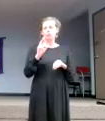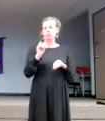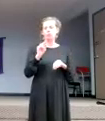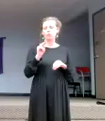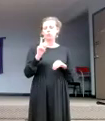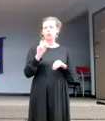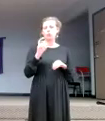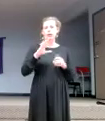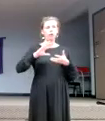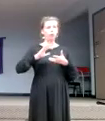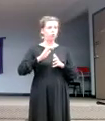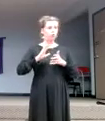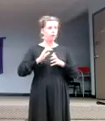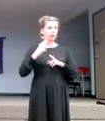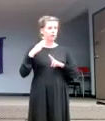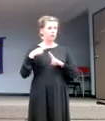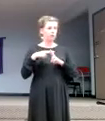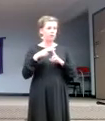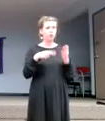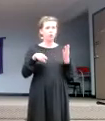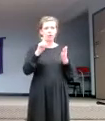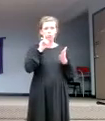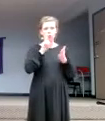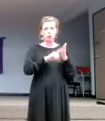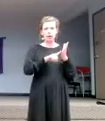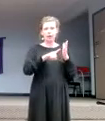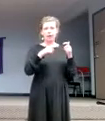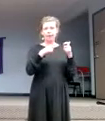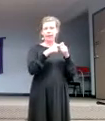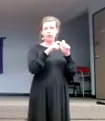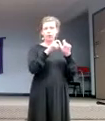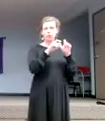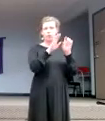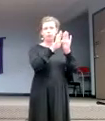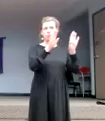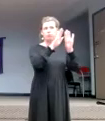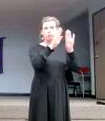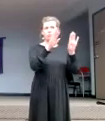If, cause he mentioned that you gotta go check the panel, the electrical panel. When you check